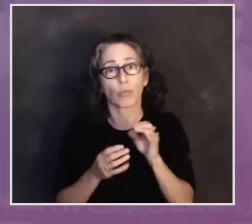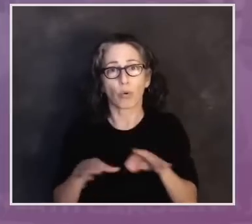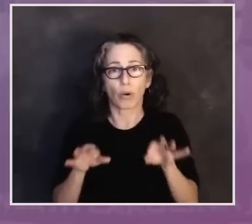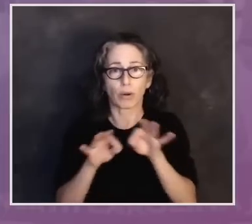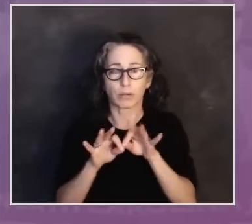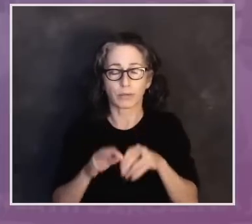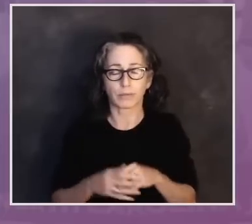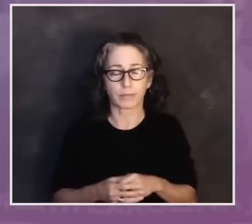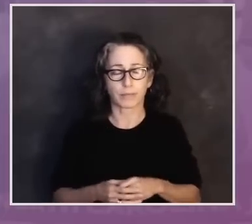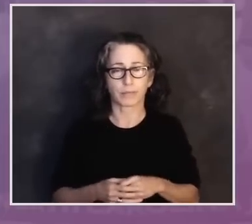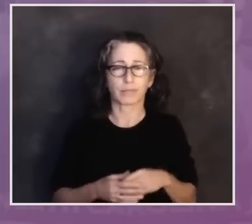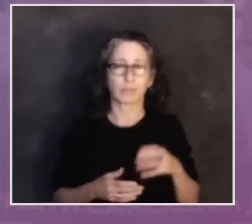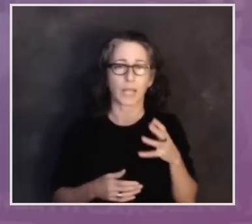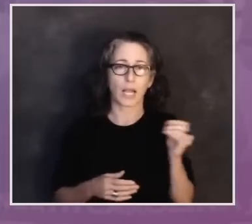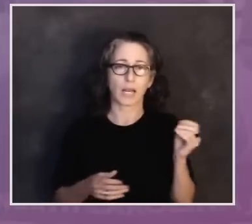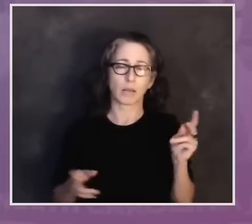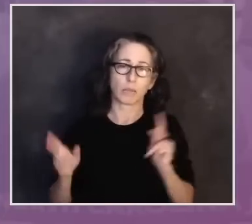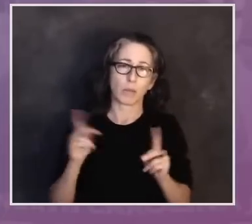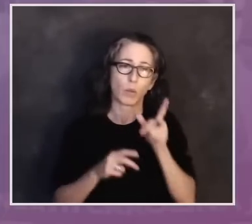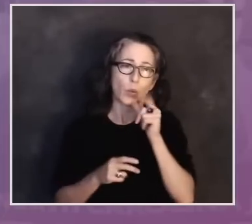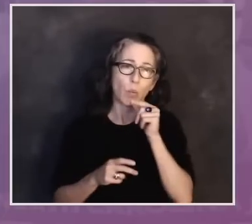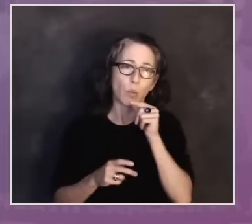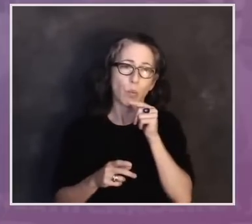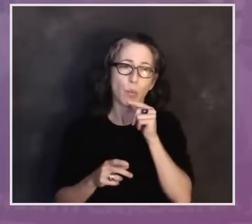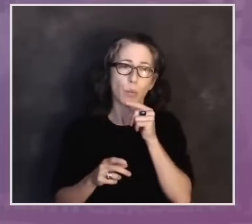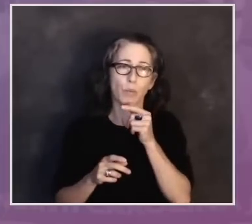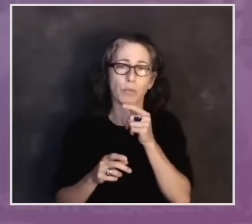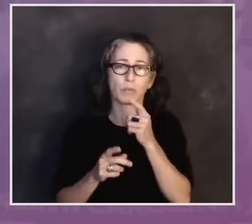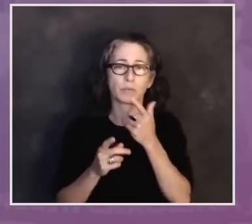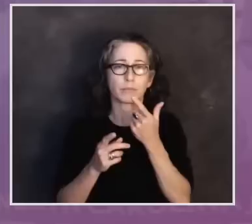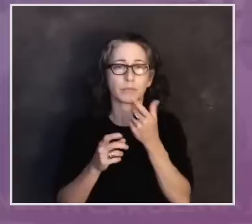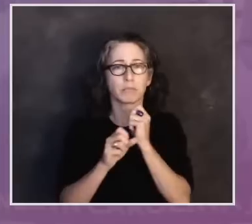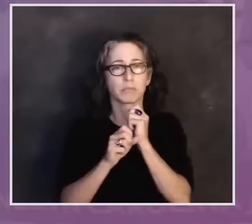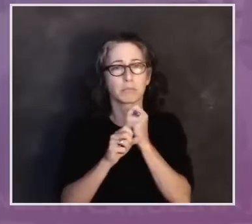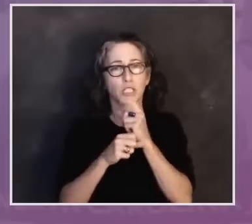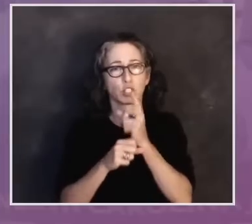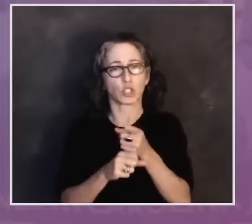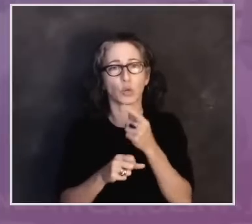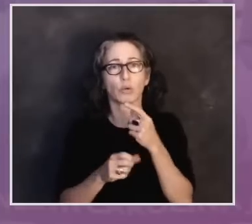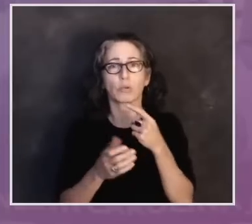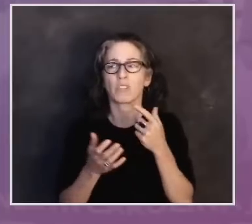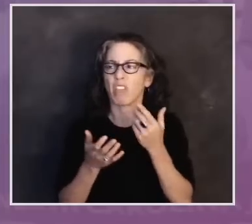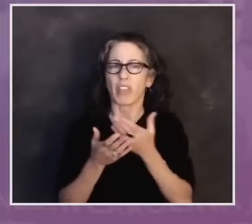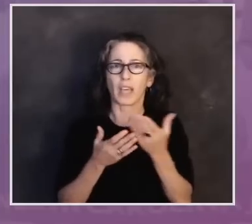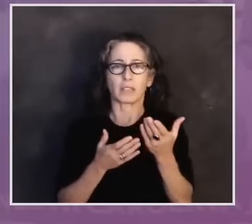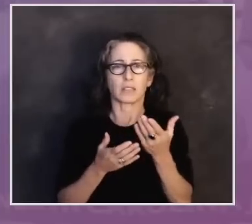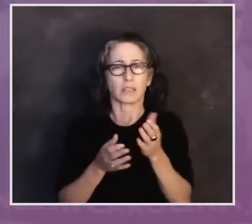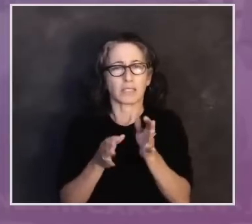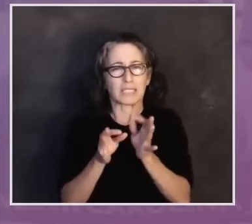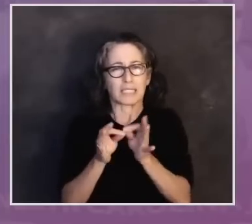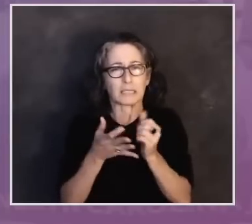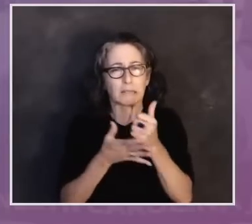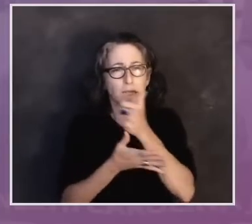ENVIRONMENT. I THINK CLEAN AIR AND CLEAN WATER IS SO IMPORTANT. AND FOR PEOPLE WHO WILL MAKE